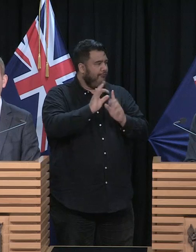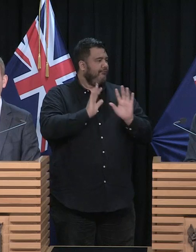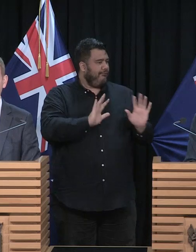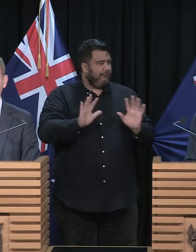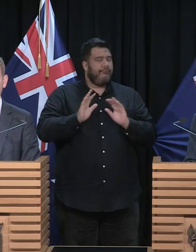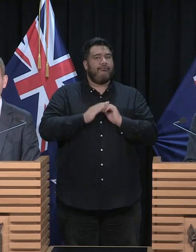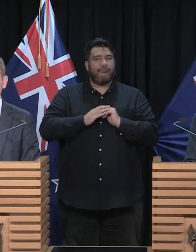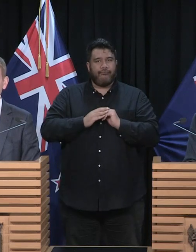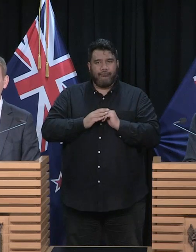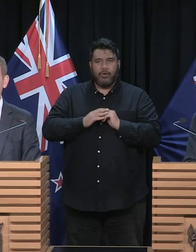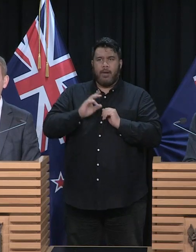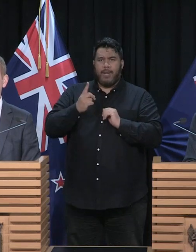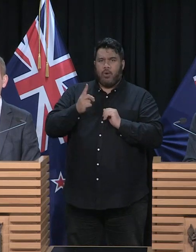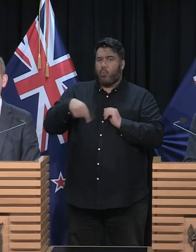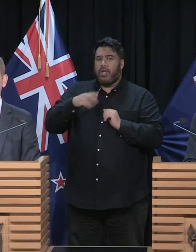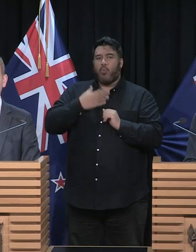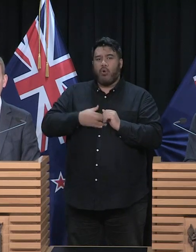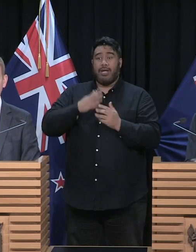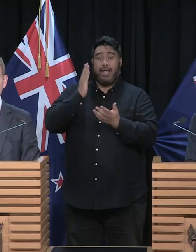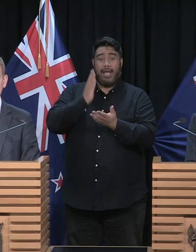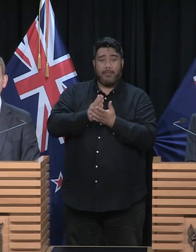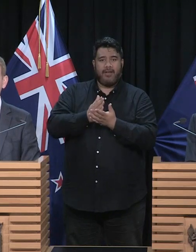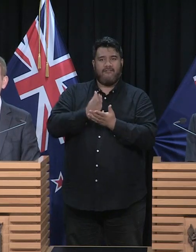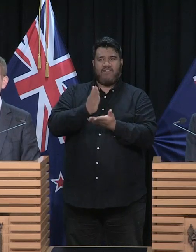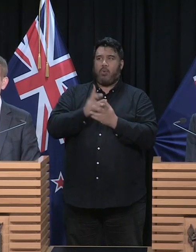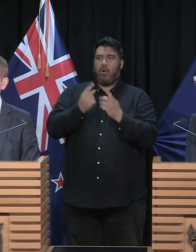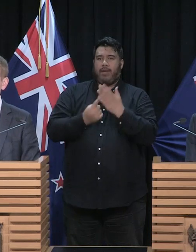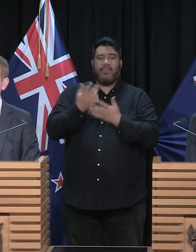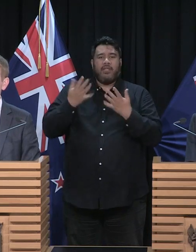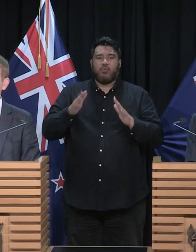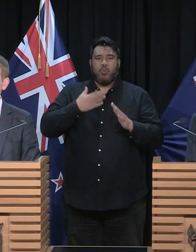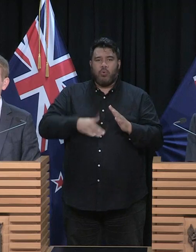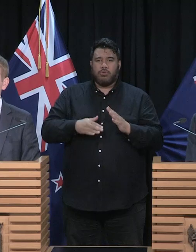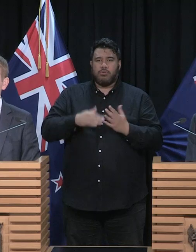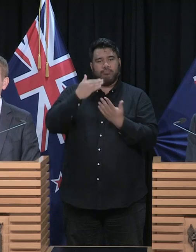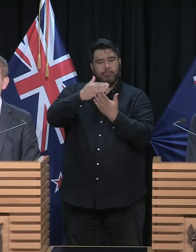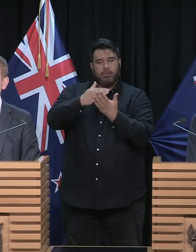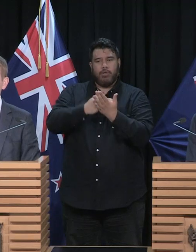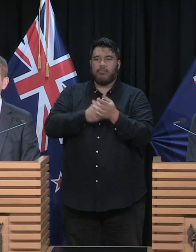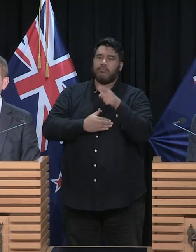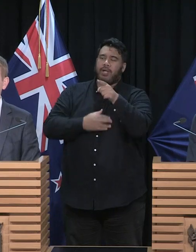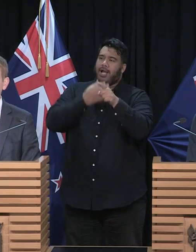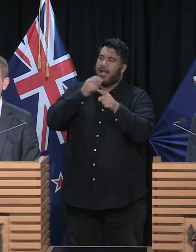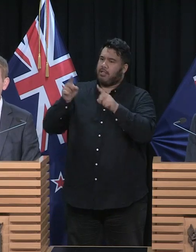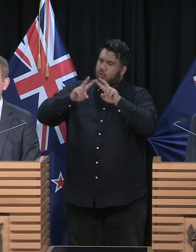We did want to just create a